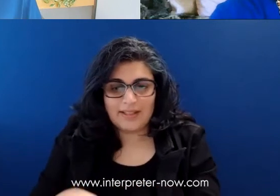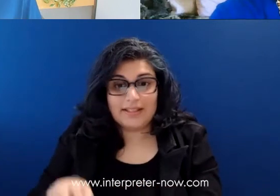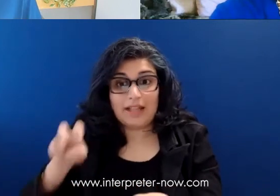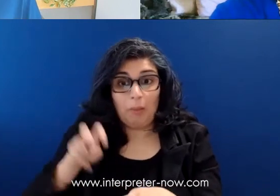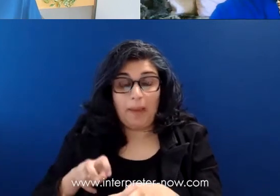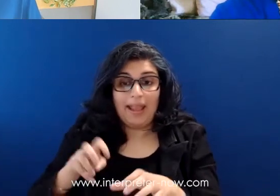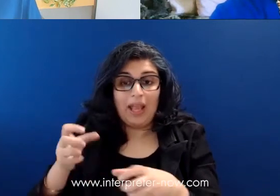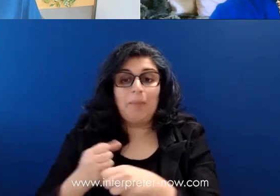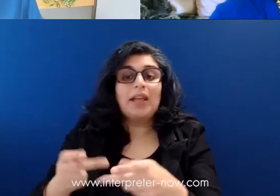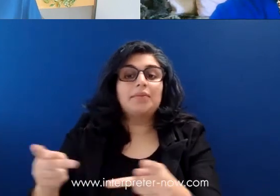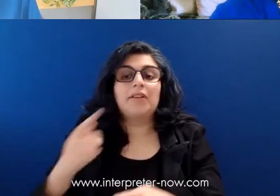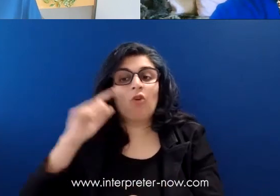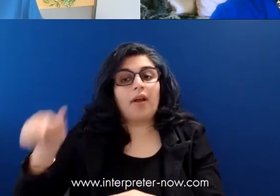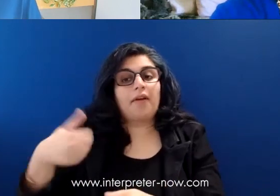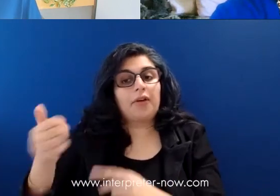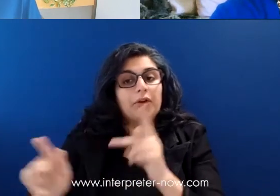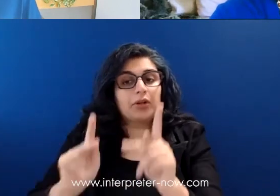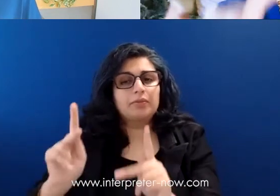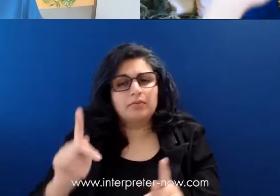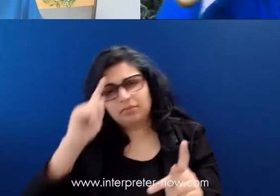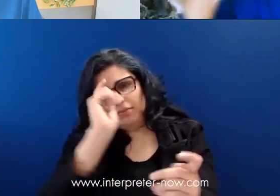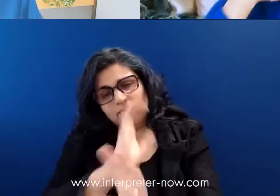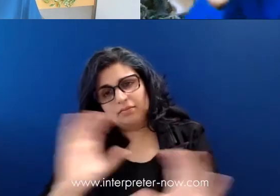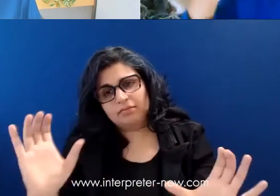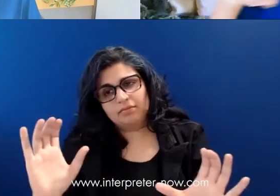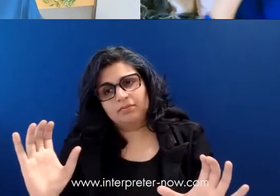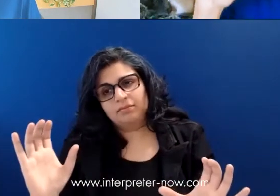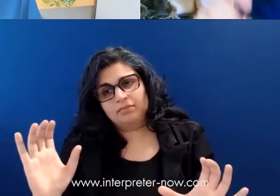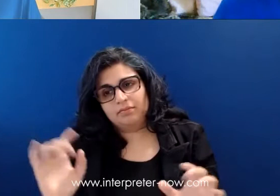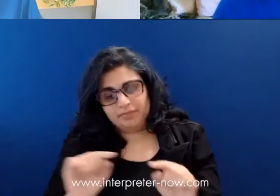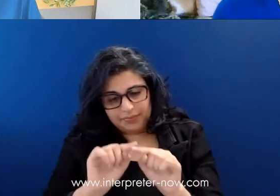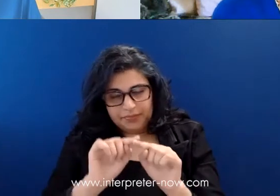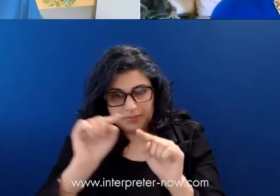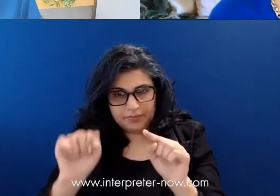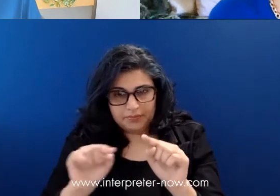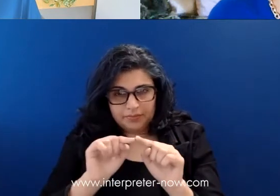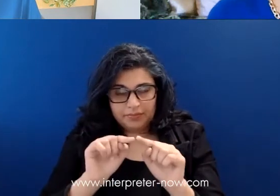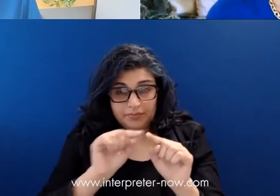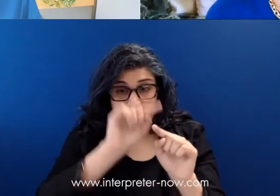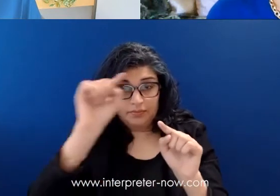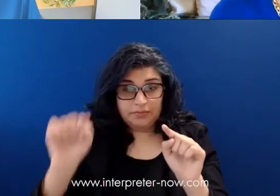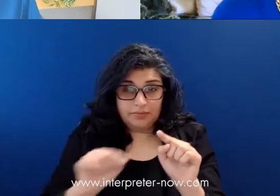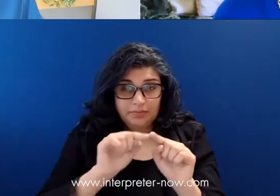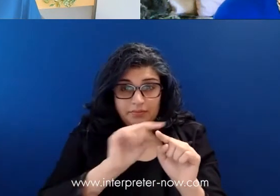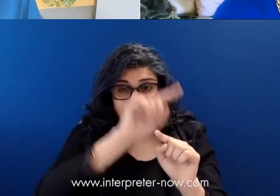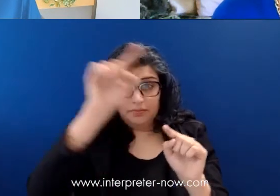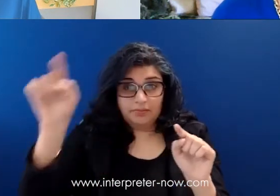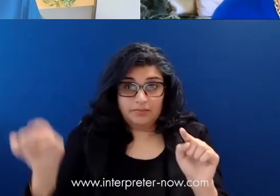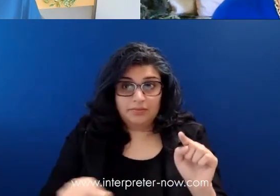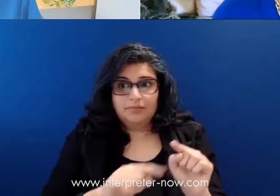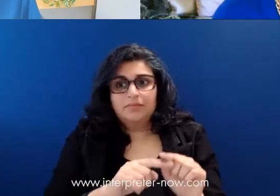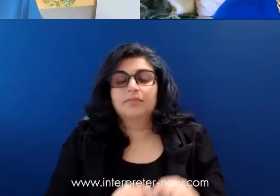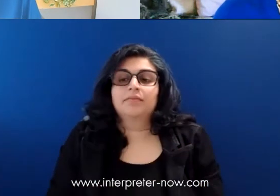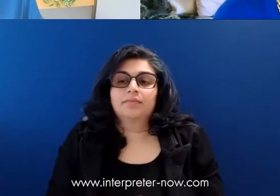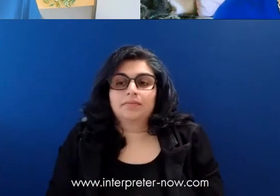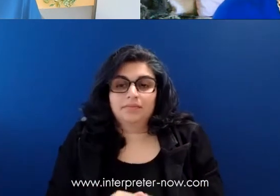So, you can always imagine a series of concentric circles, wherein the center, you have the